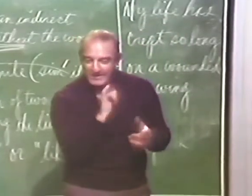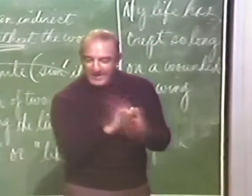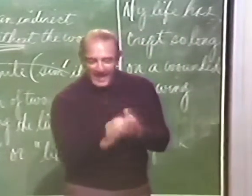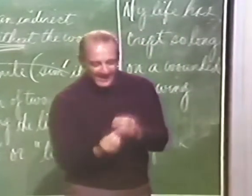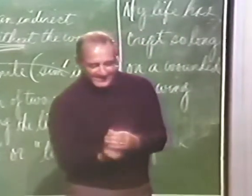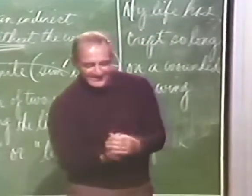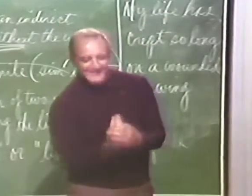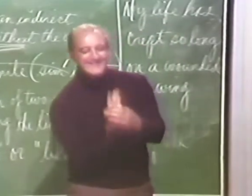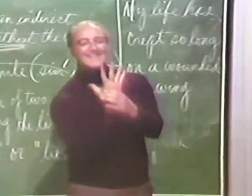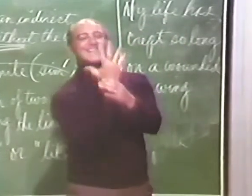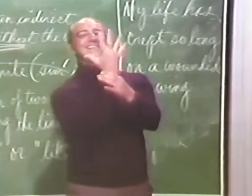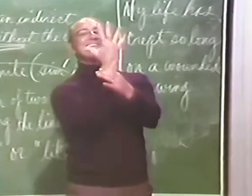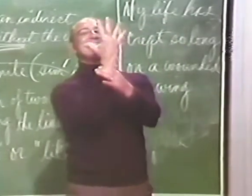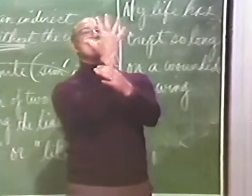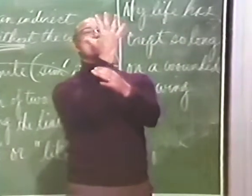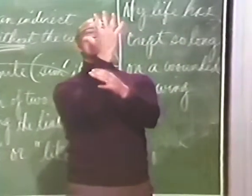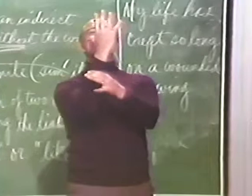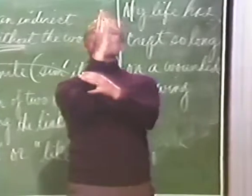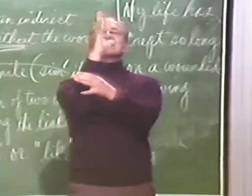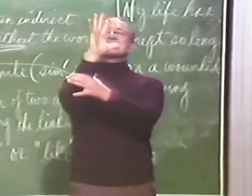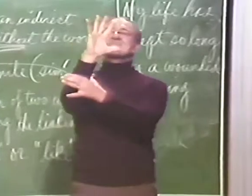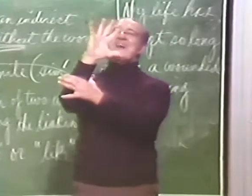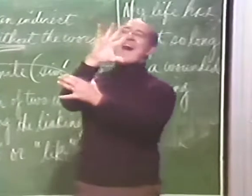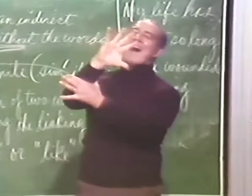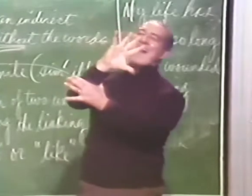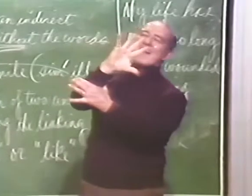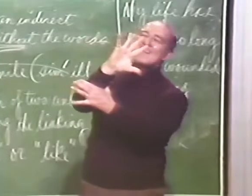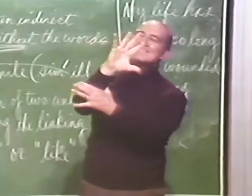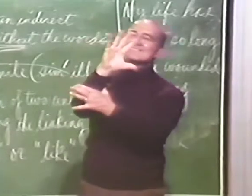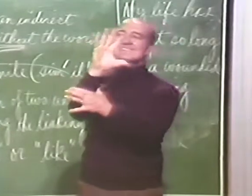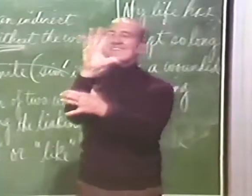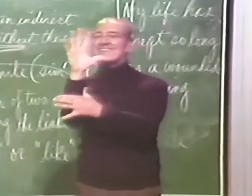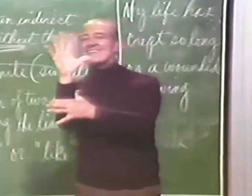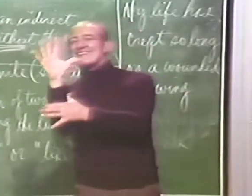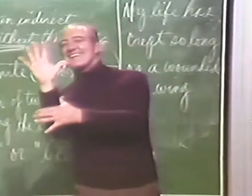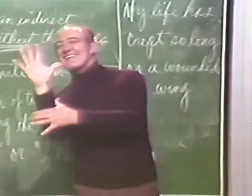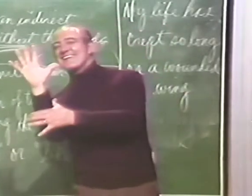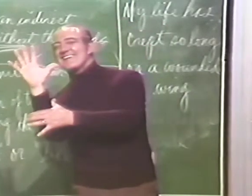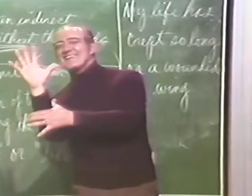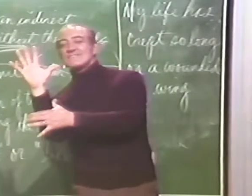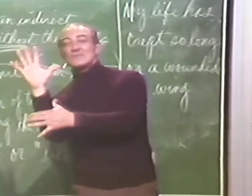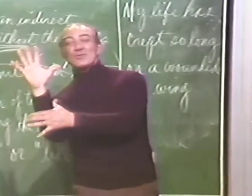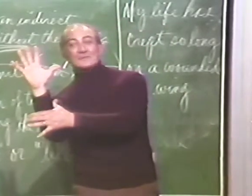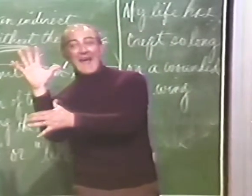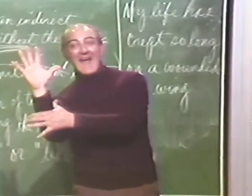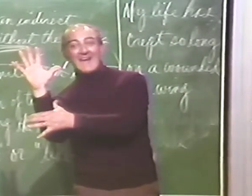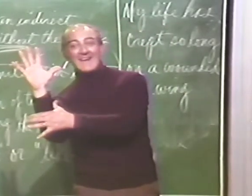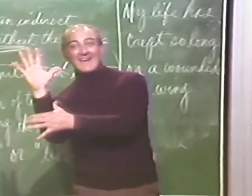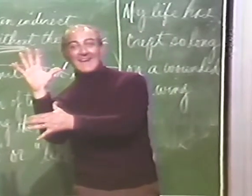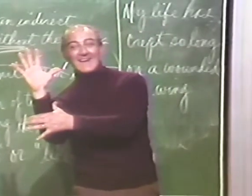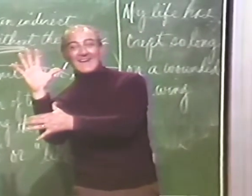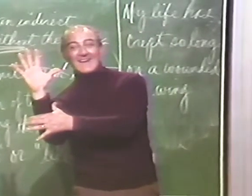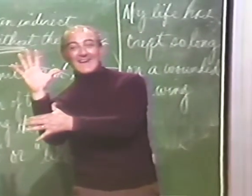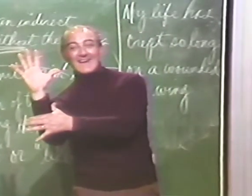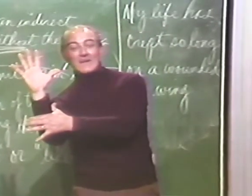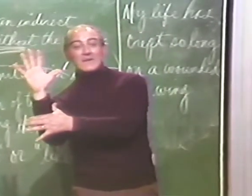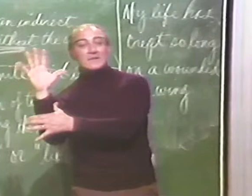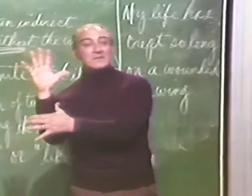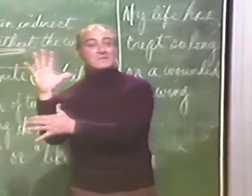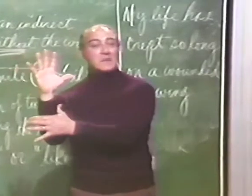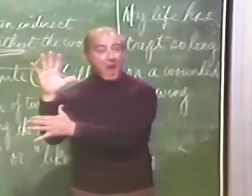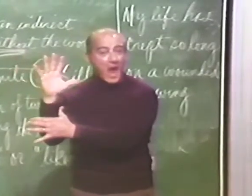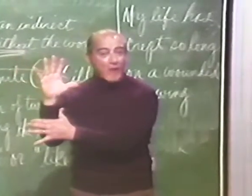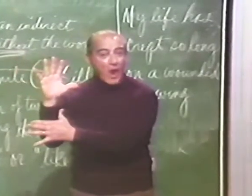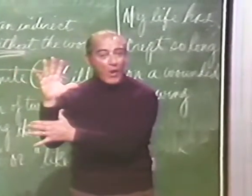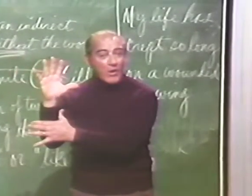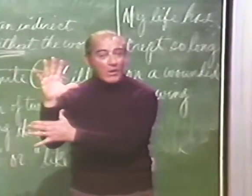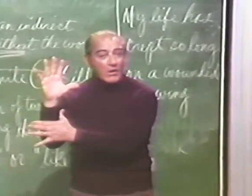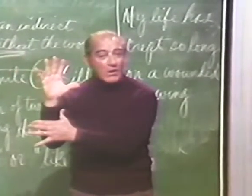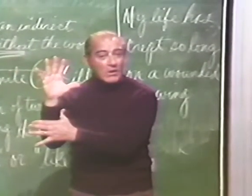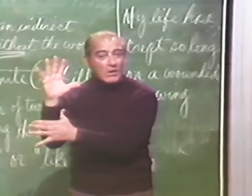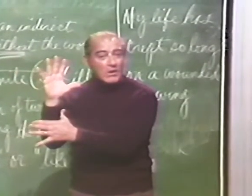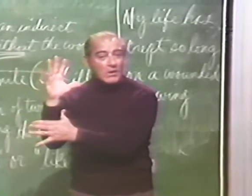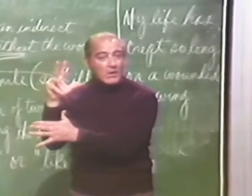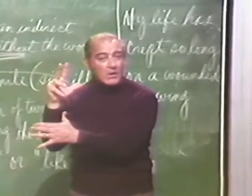"AND THAT SAME FLOWER THAT SMILES TODAY